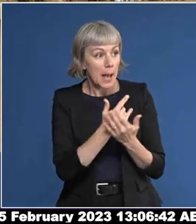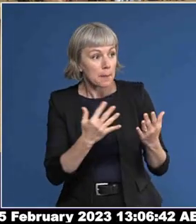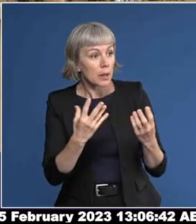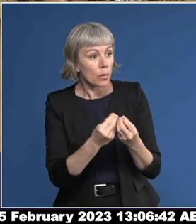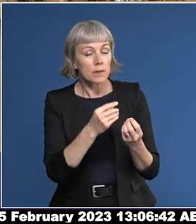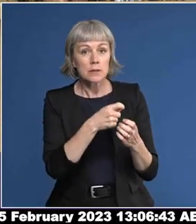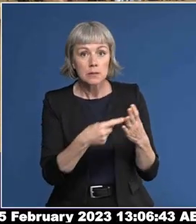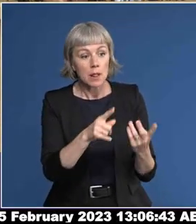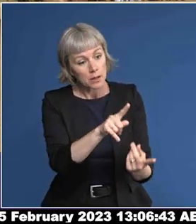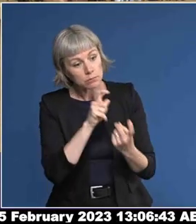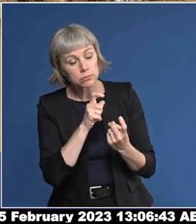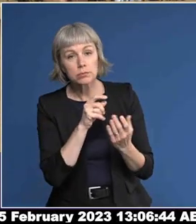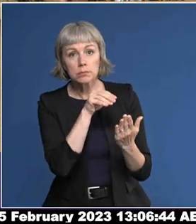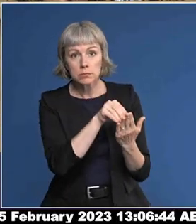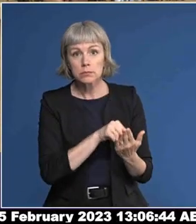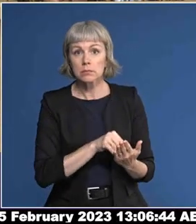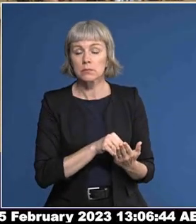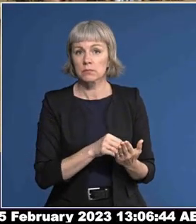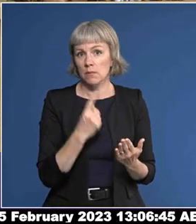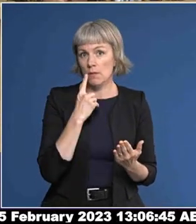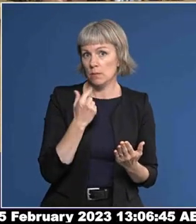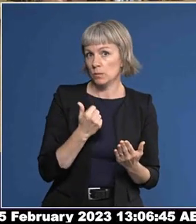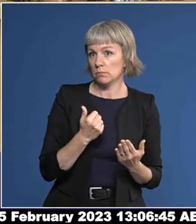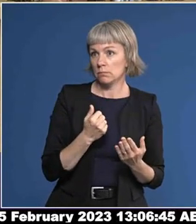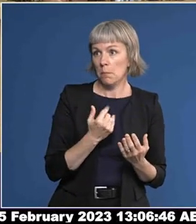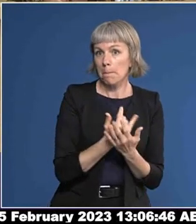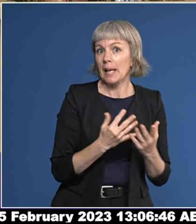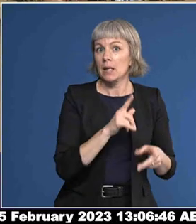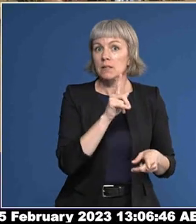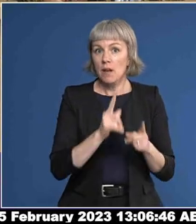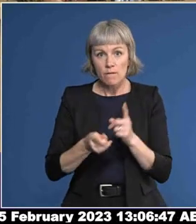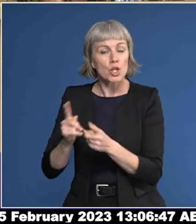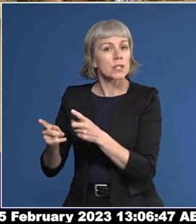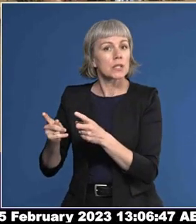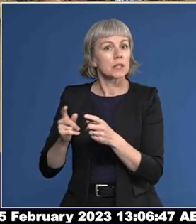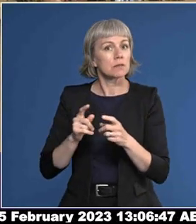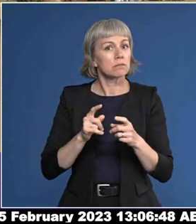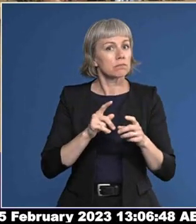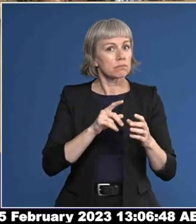diversity applications that I would see would be appropriate for reporting. I would have absolutely no issue with reporting that.